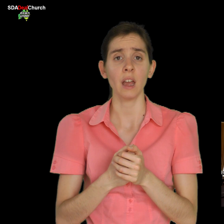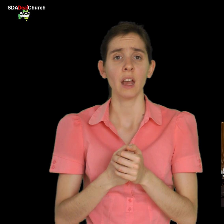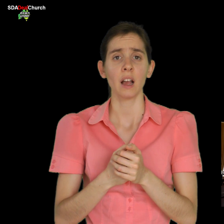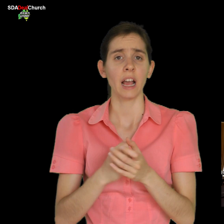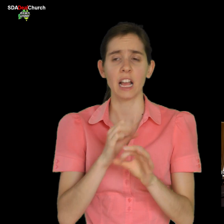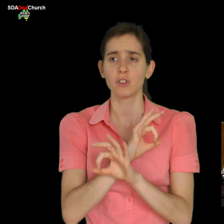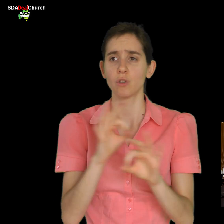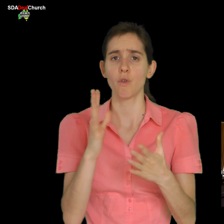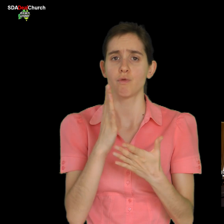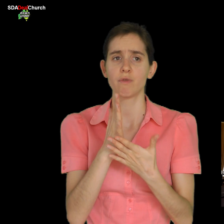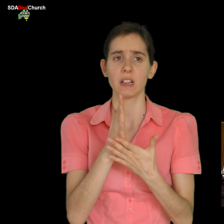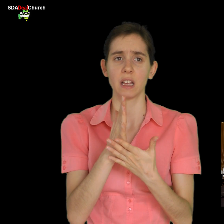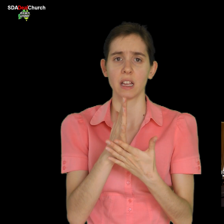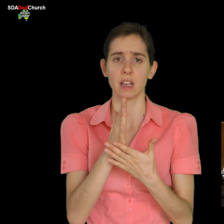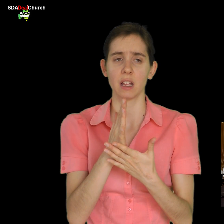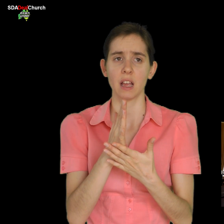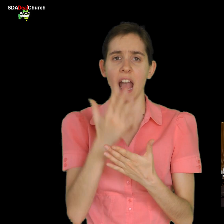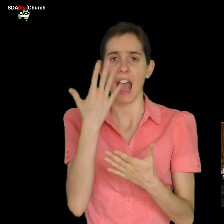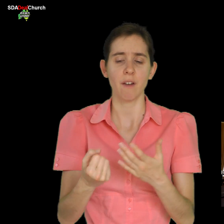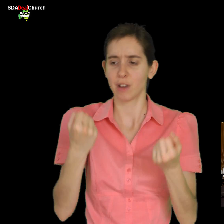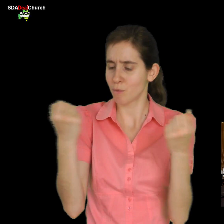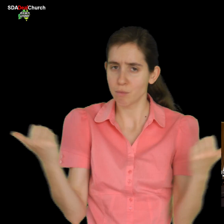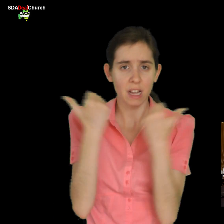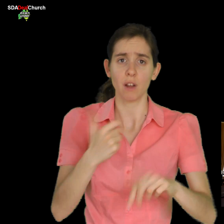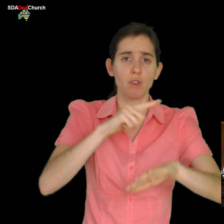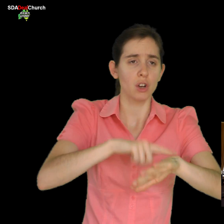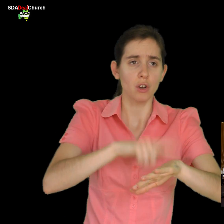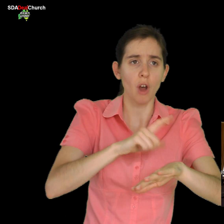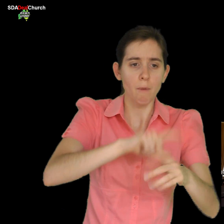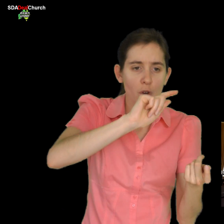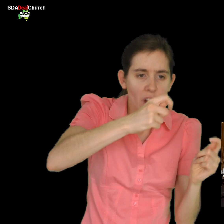merely a matter of having enough time for many small changes to accumulate.